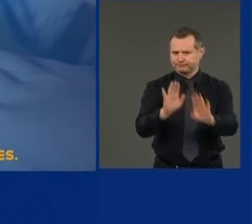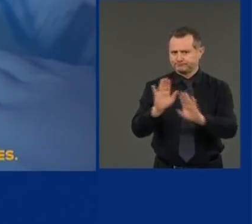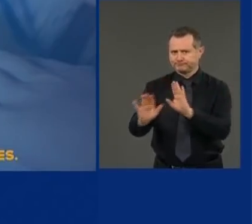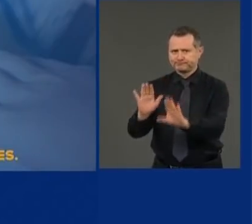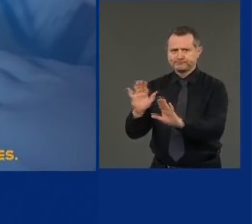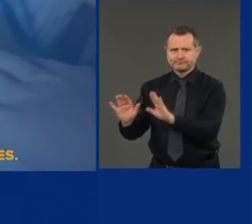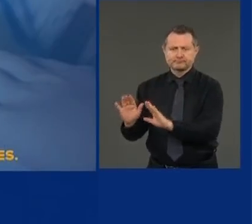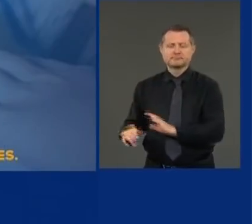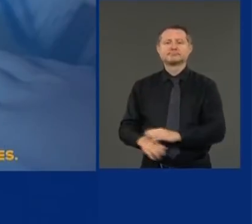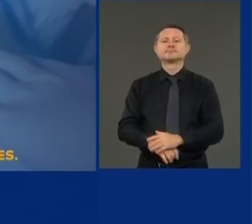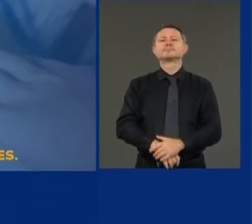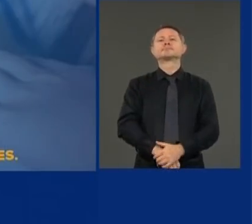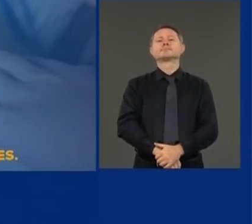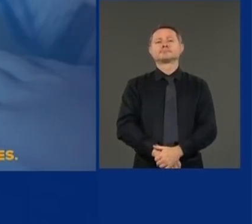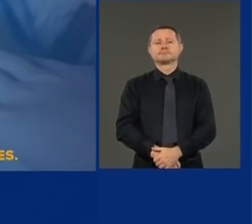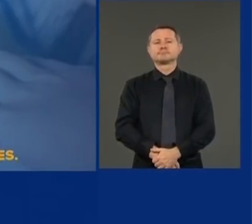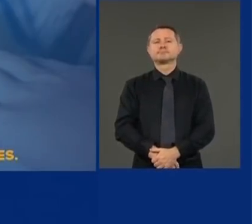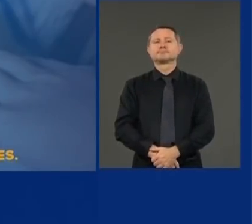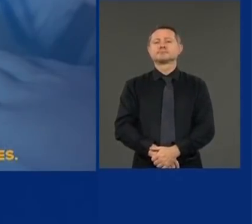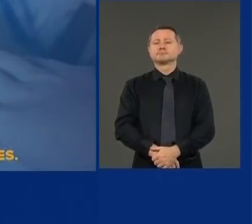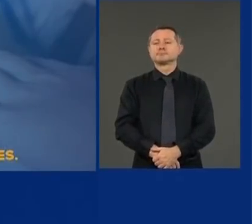A PLAN PURSUANT TO THAT REQUEST